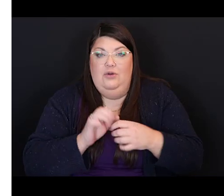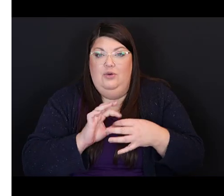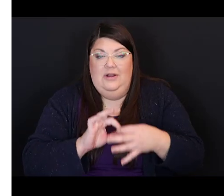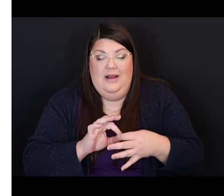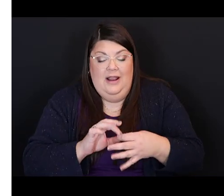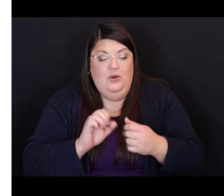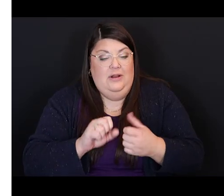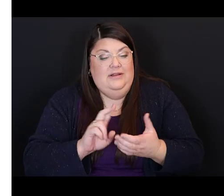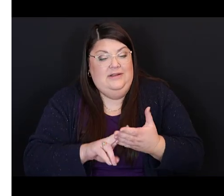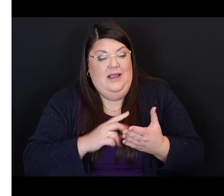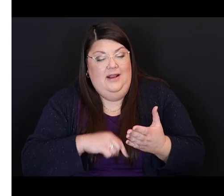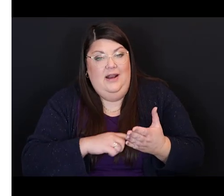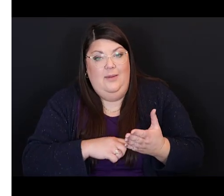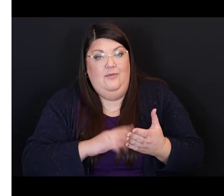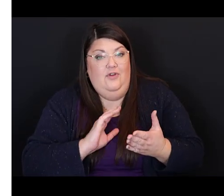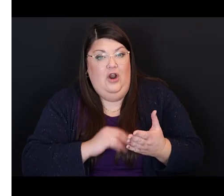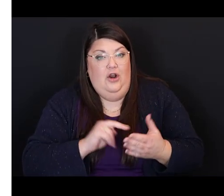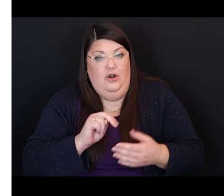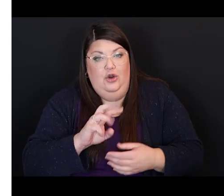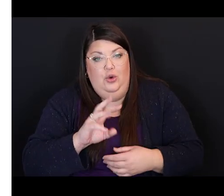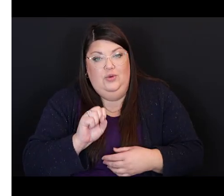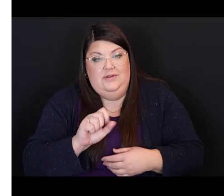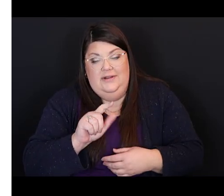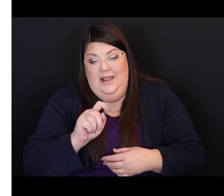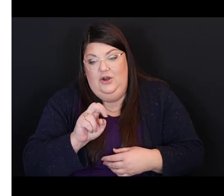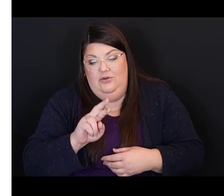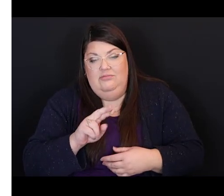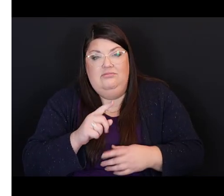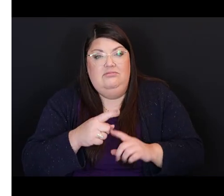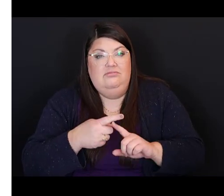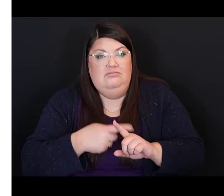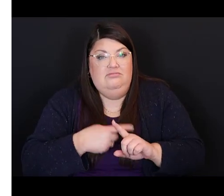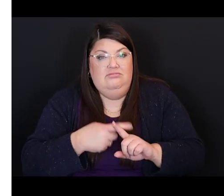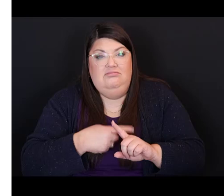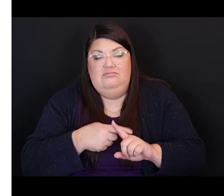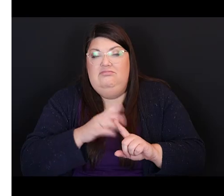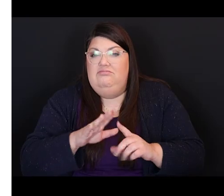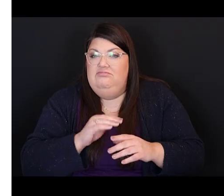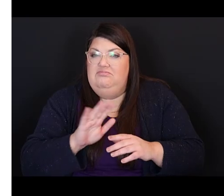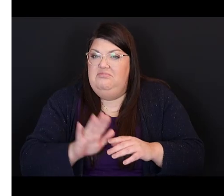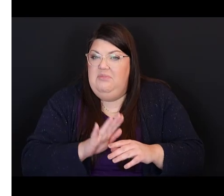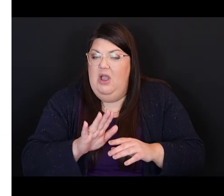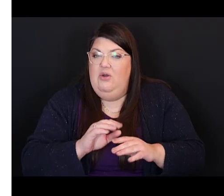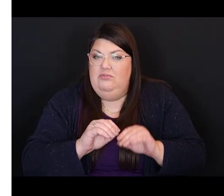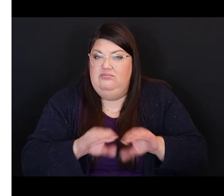sign up for our newsletter which goes out about once a month. So, we can stay up to date on all